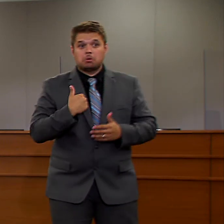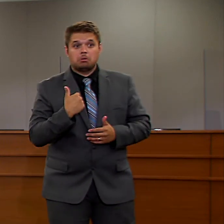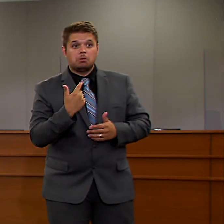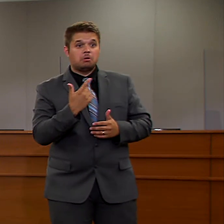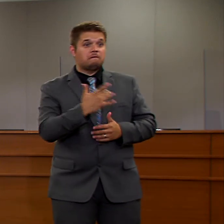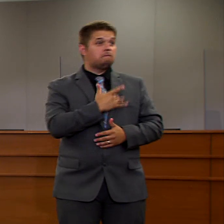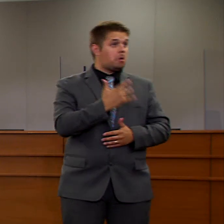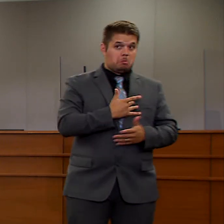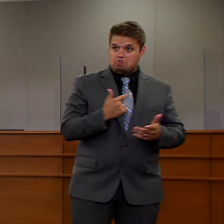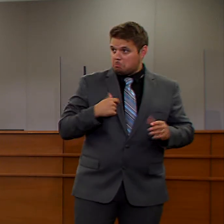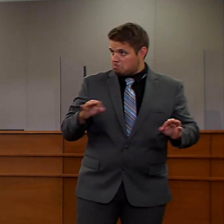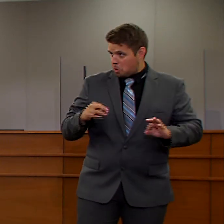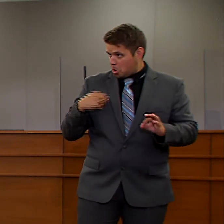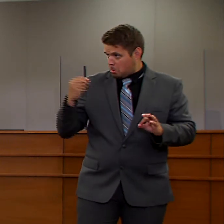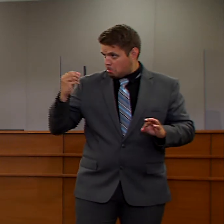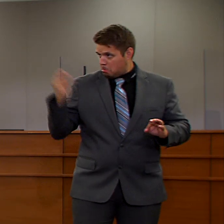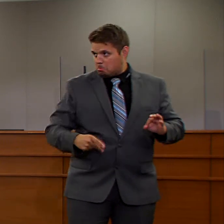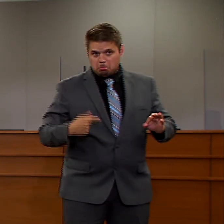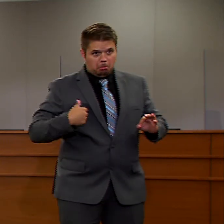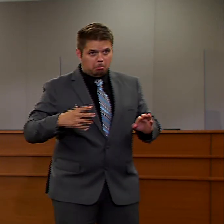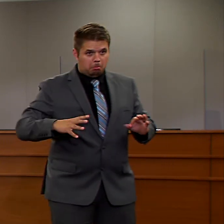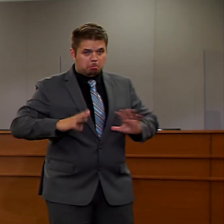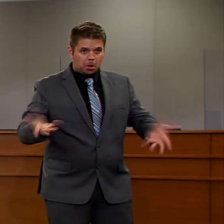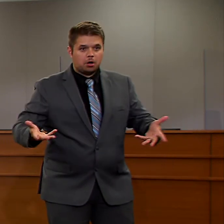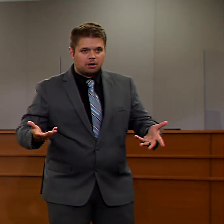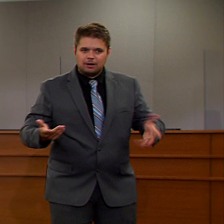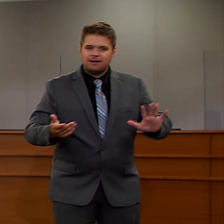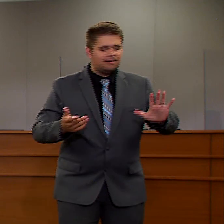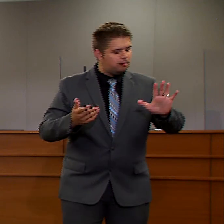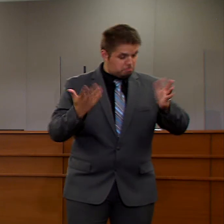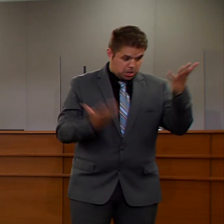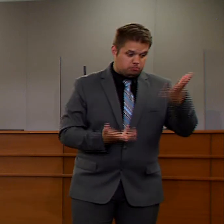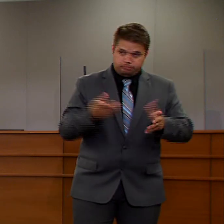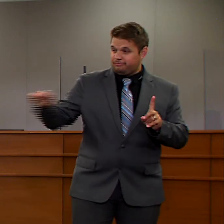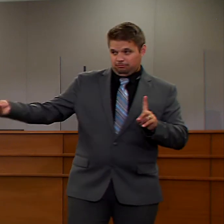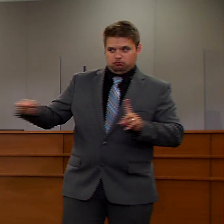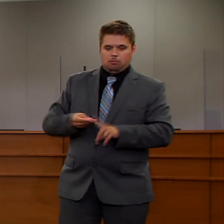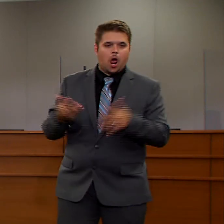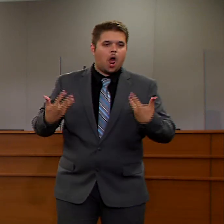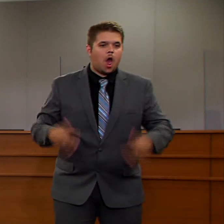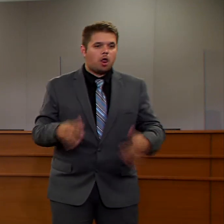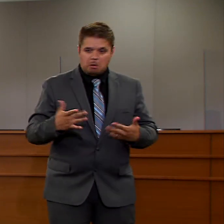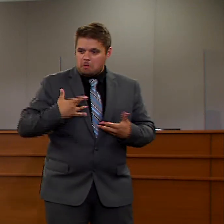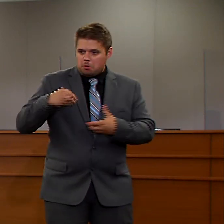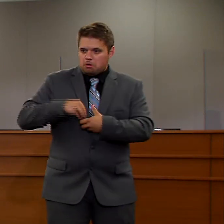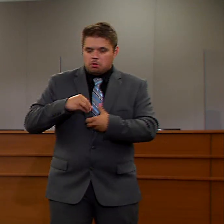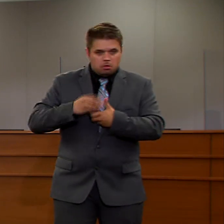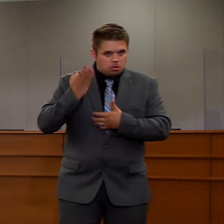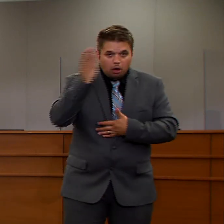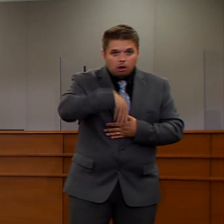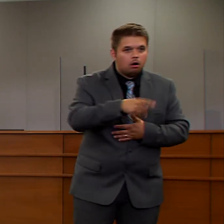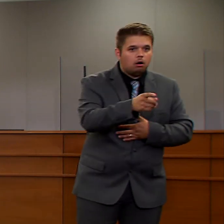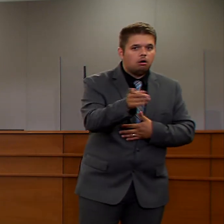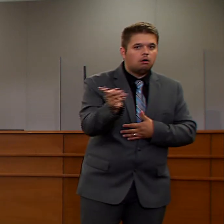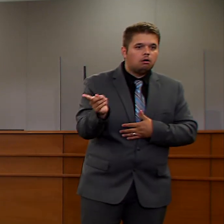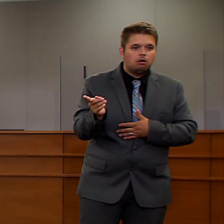Take care around others even if you've been tested and it came back negative. You can still get the infection